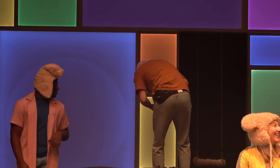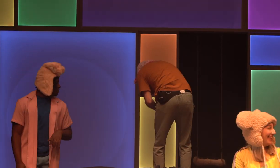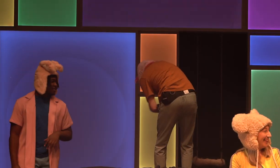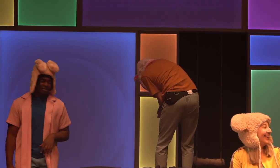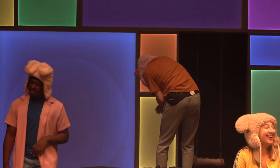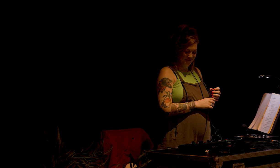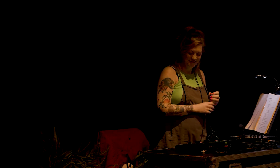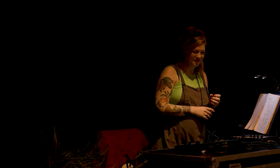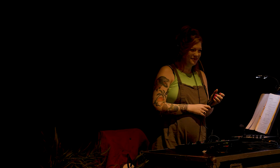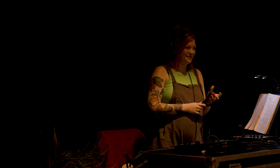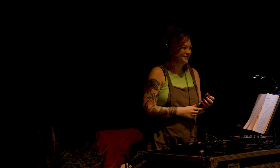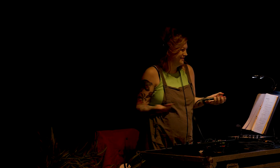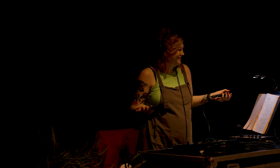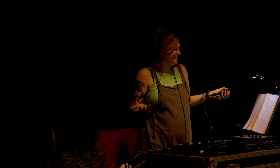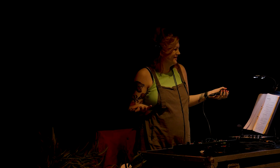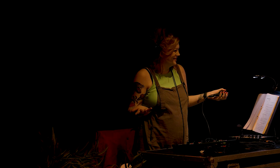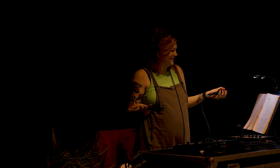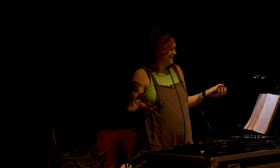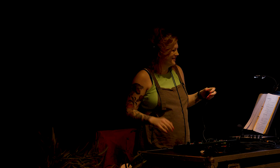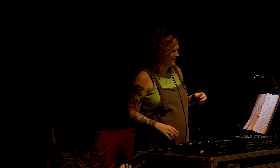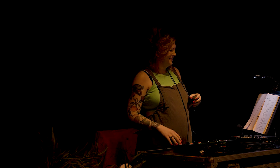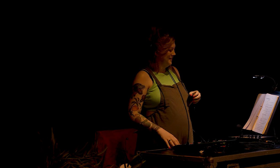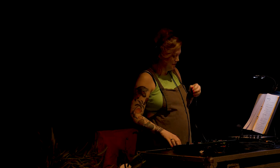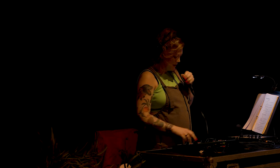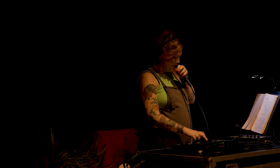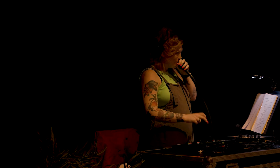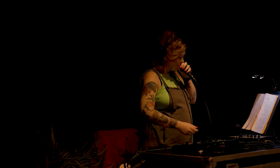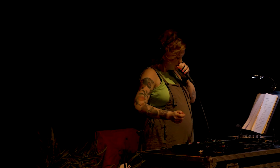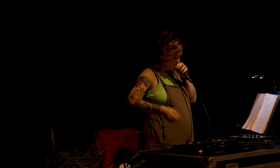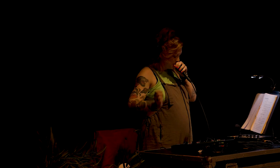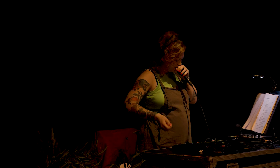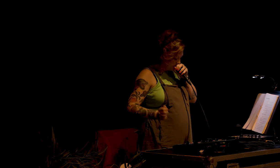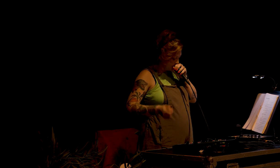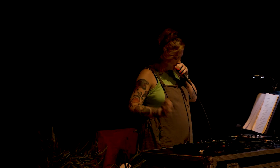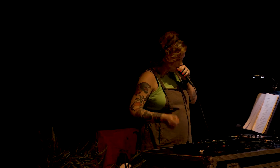Couple more twists.... [ MORE DOLPHIN NOISES ]